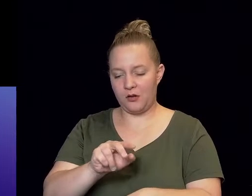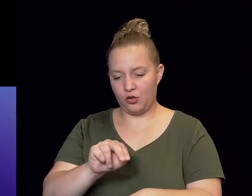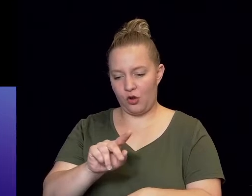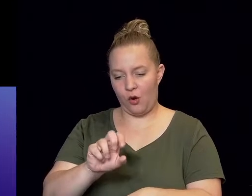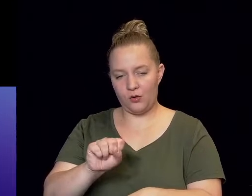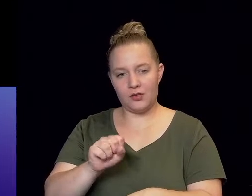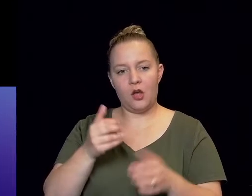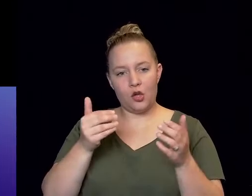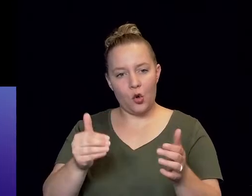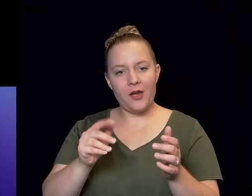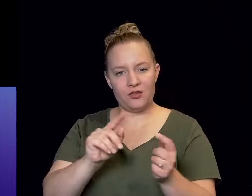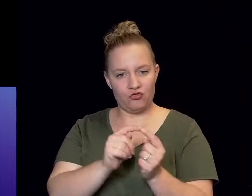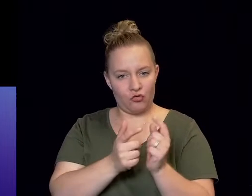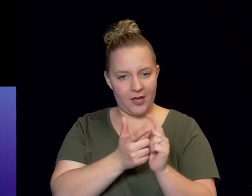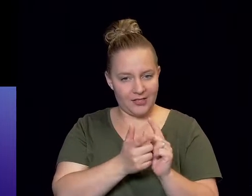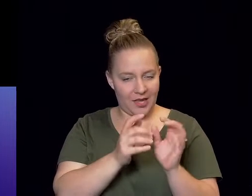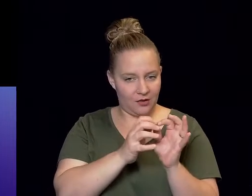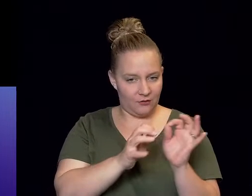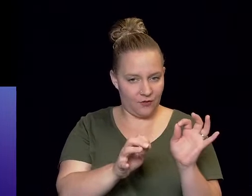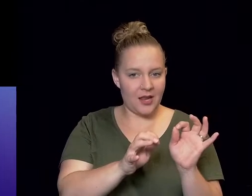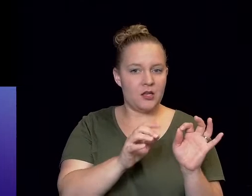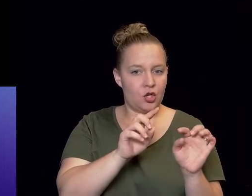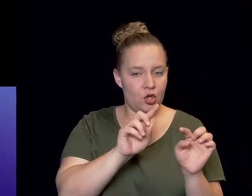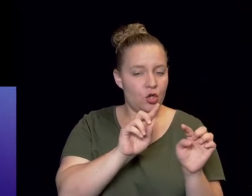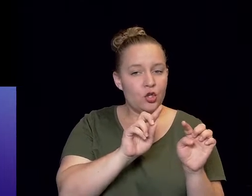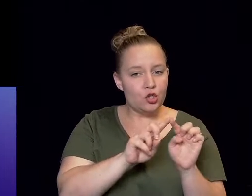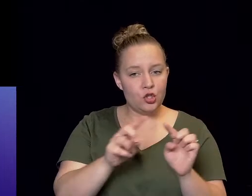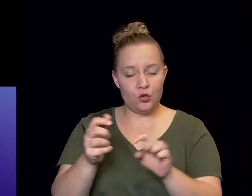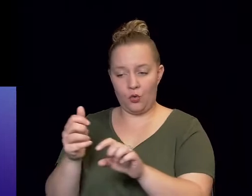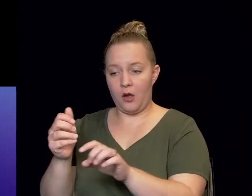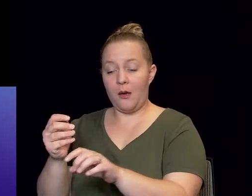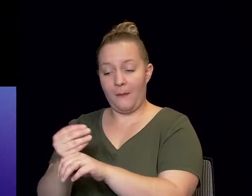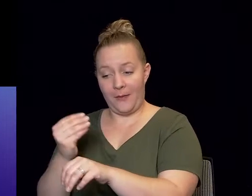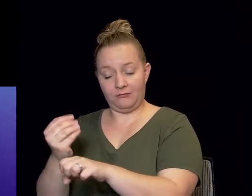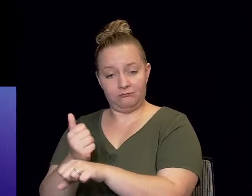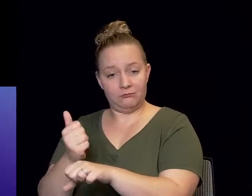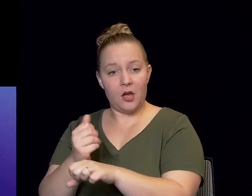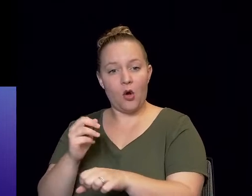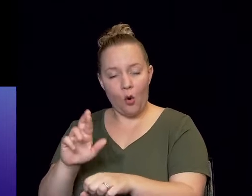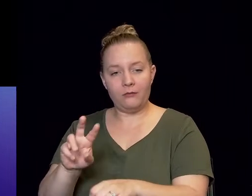either translate the phrase into an expression or expression into a phrase. So, pause the video in